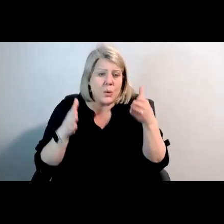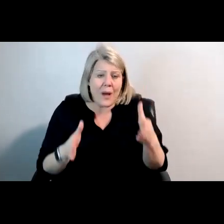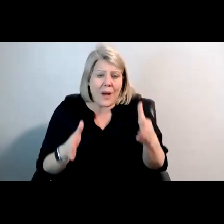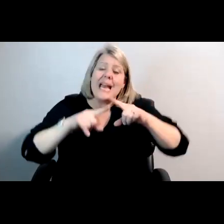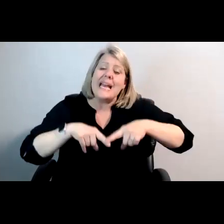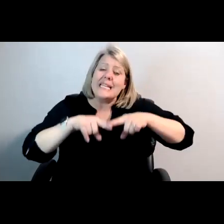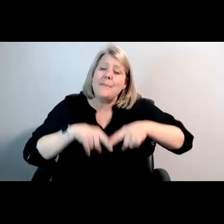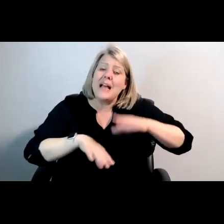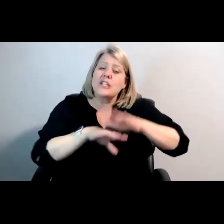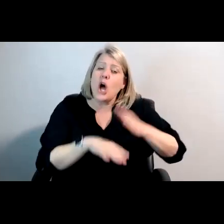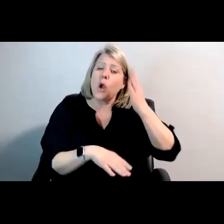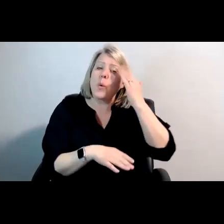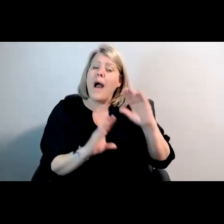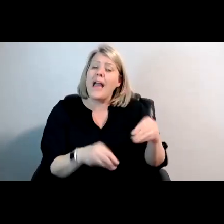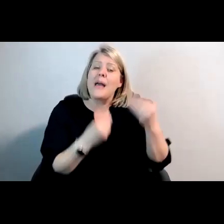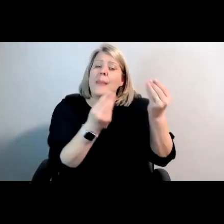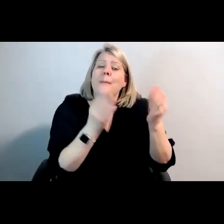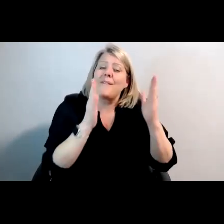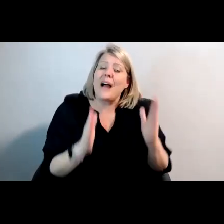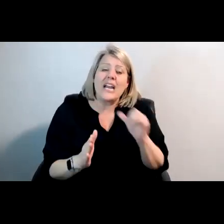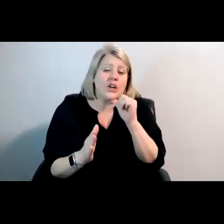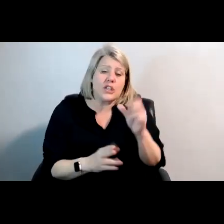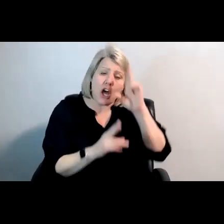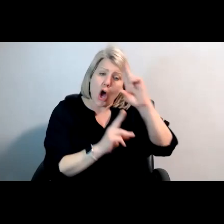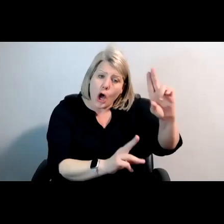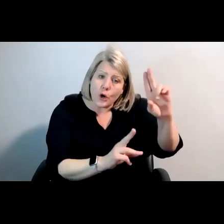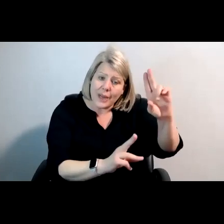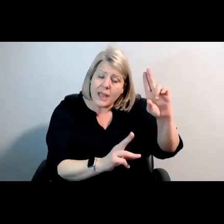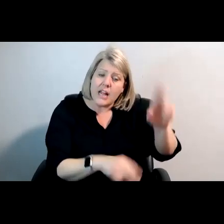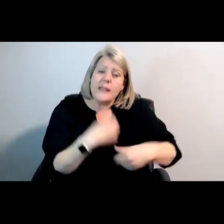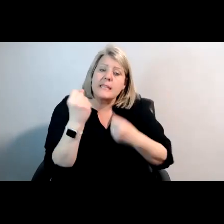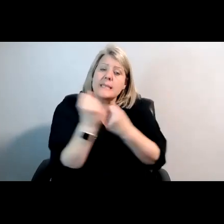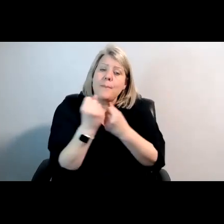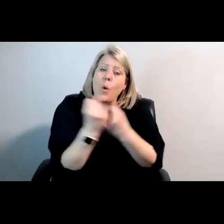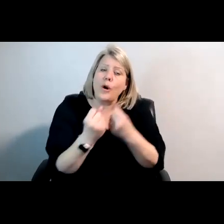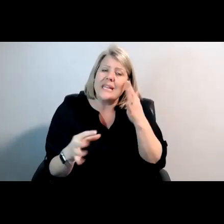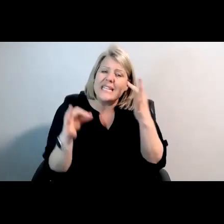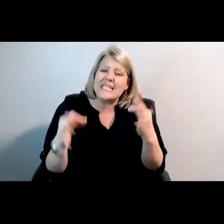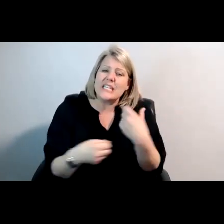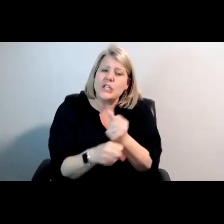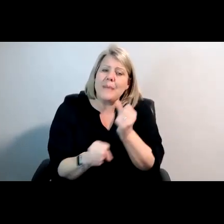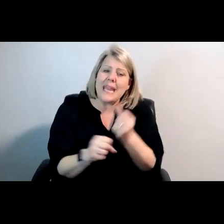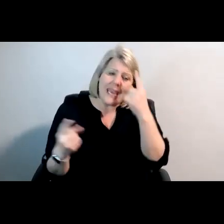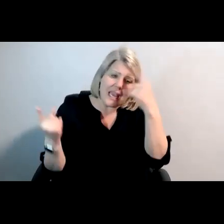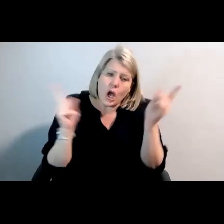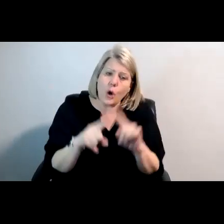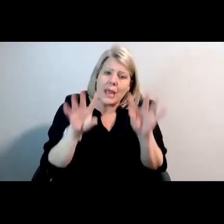upon why and not the provider, why a provider's not honoring a supported decision-making agreement form. Is it because they think the state